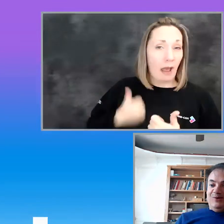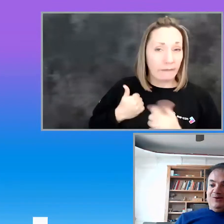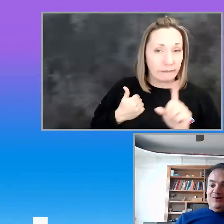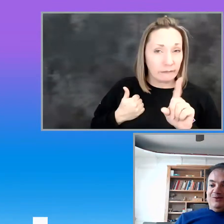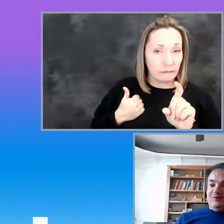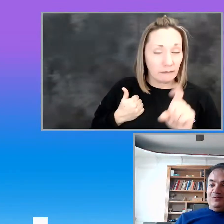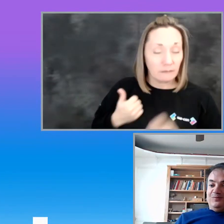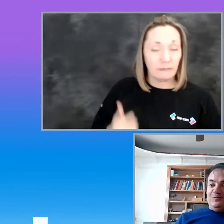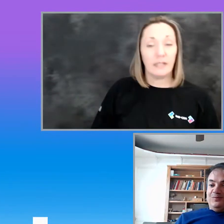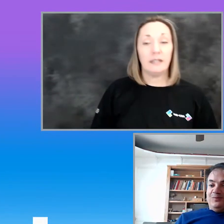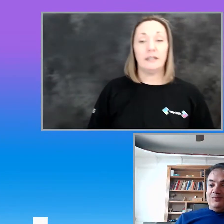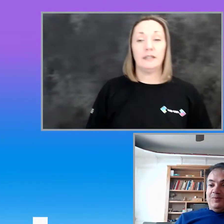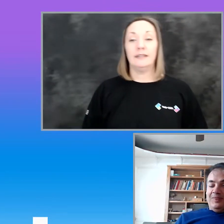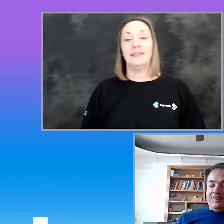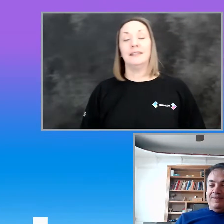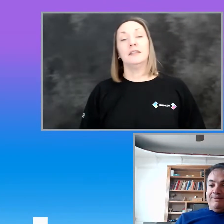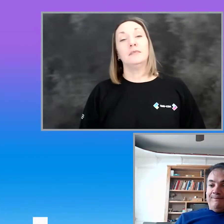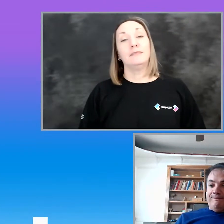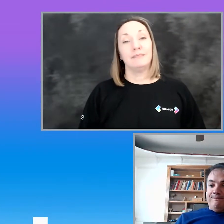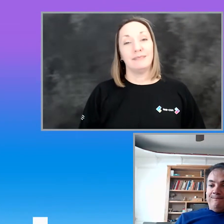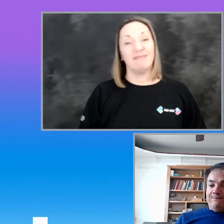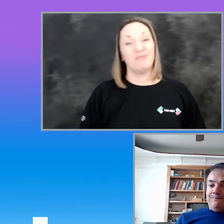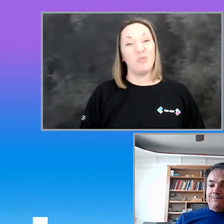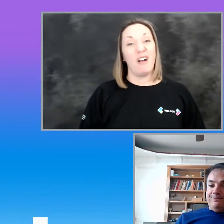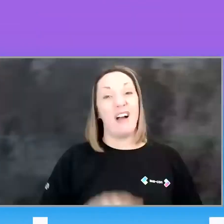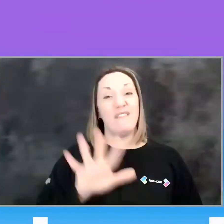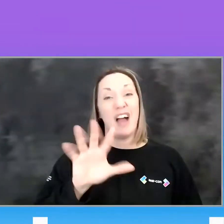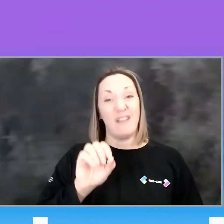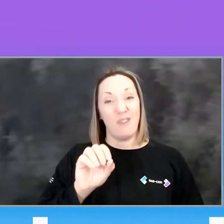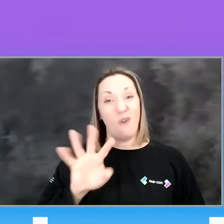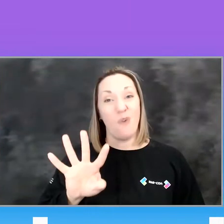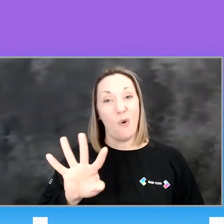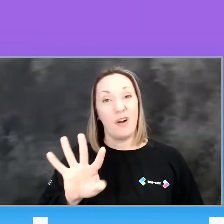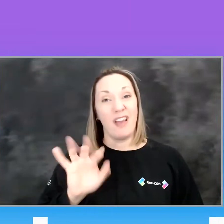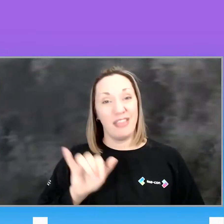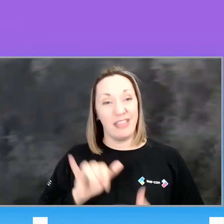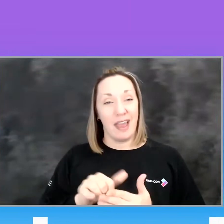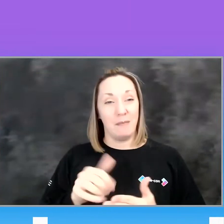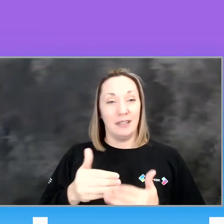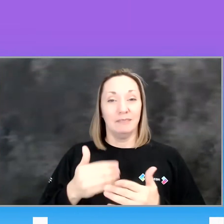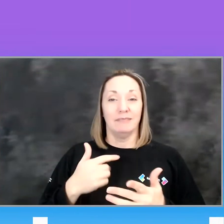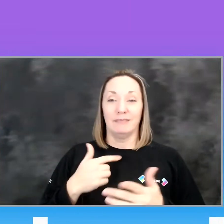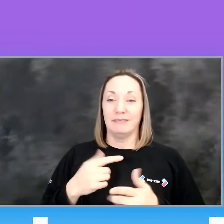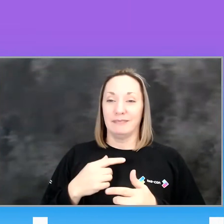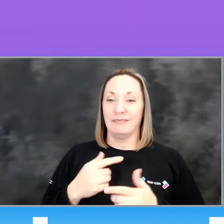your life? Well, well, 504 kind of being